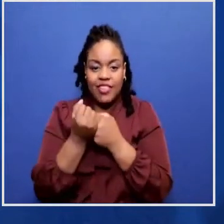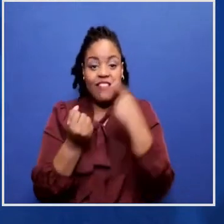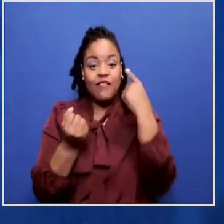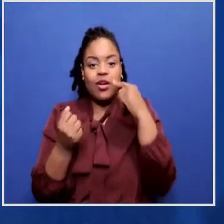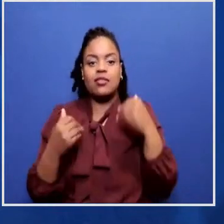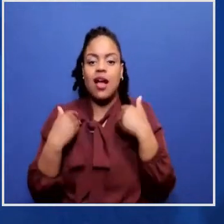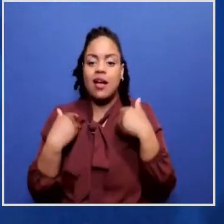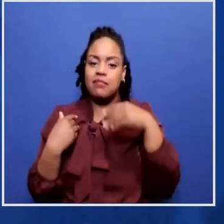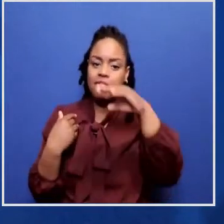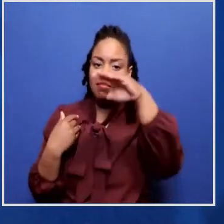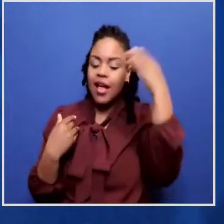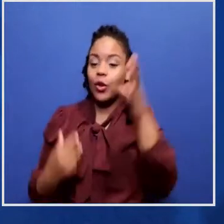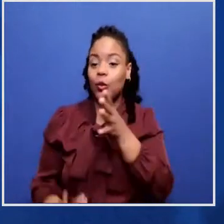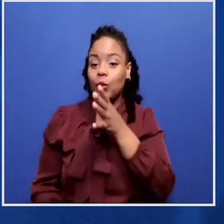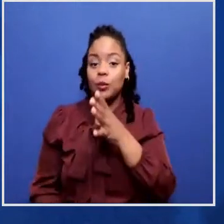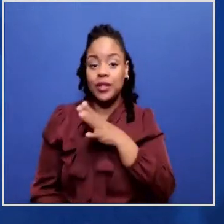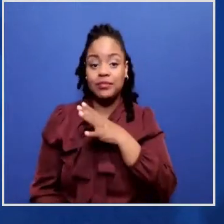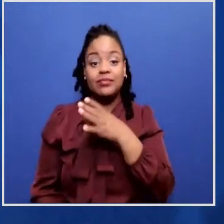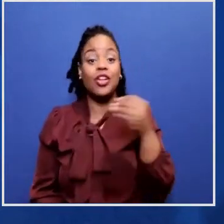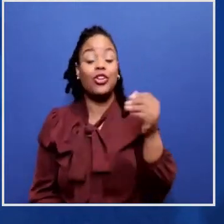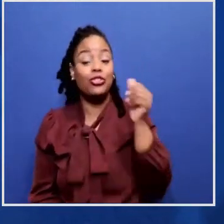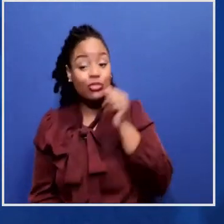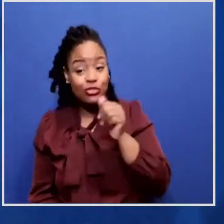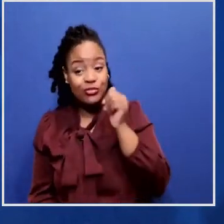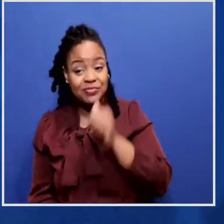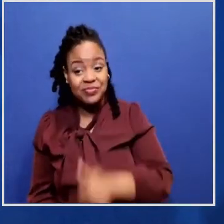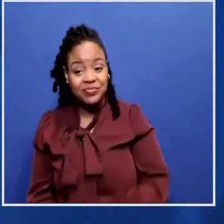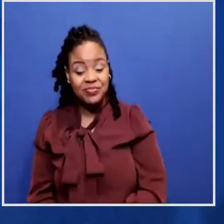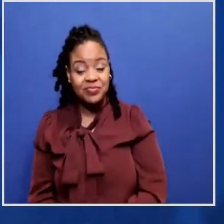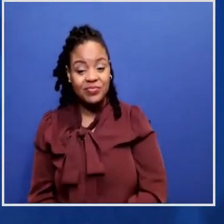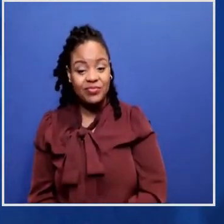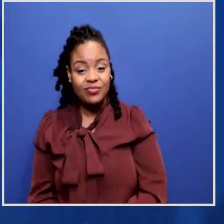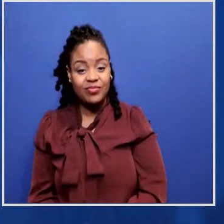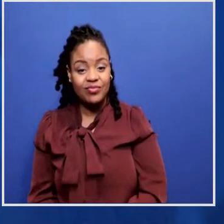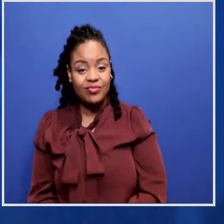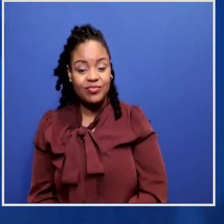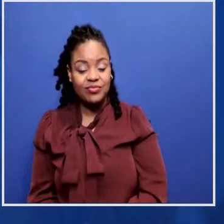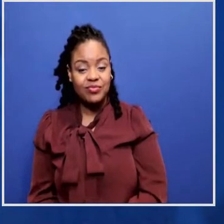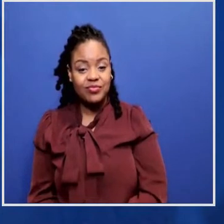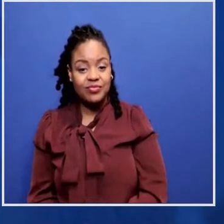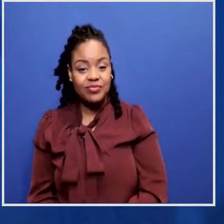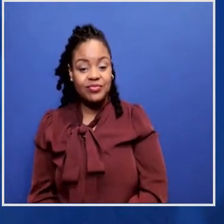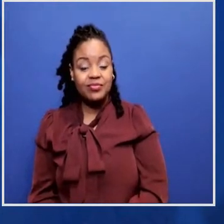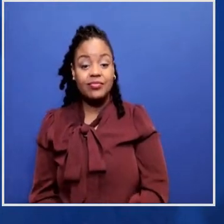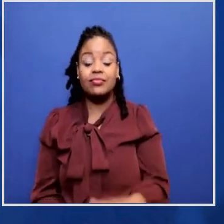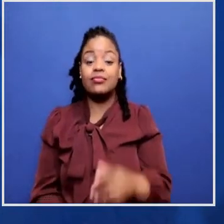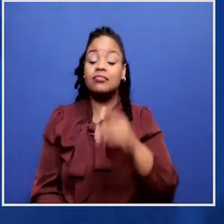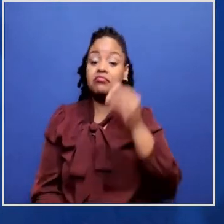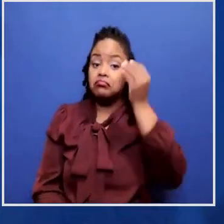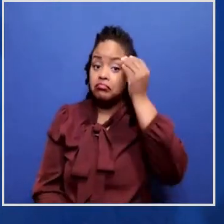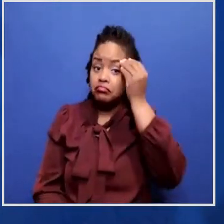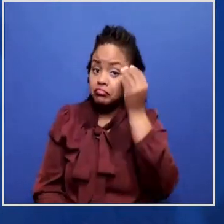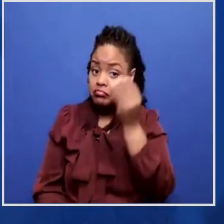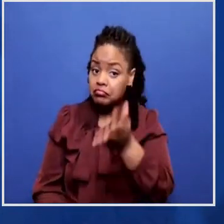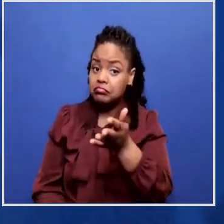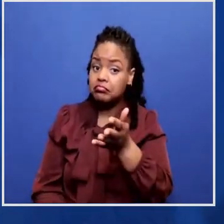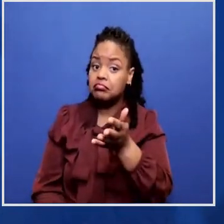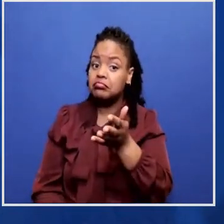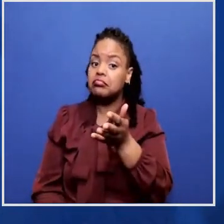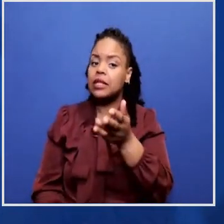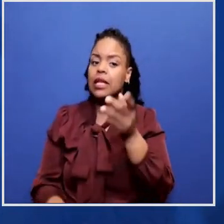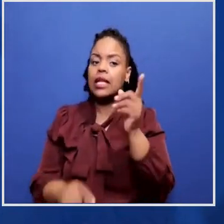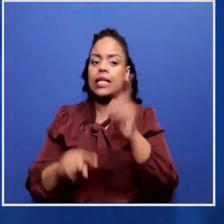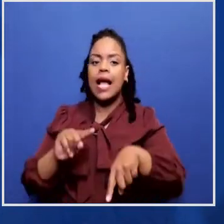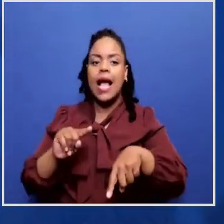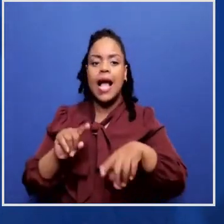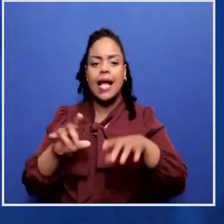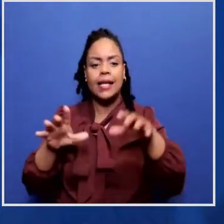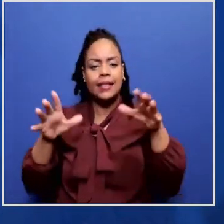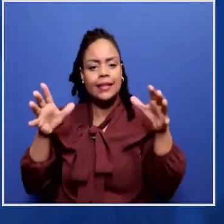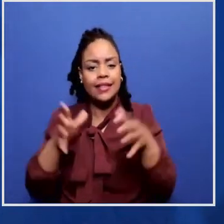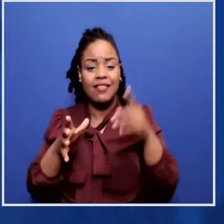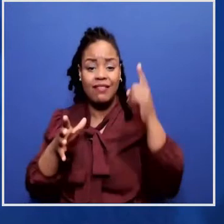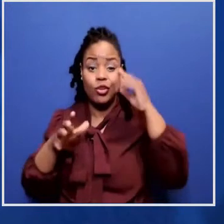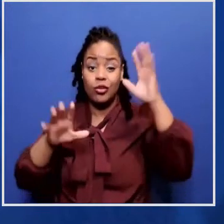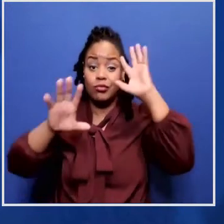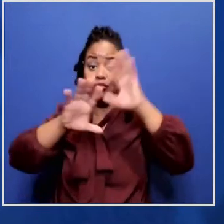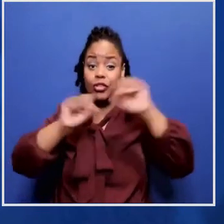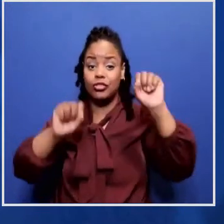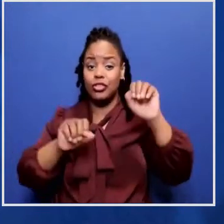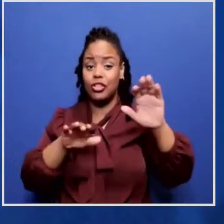ADVOCATING FOR OTHER BLACK WOMEN